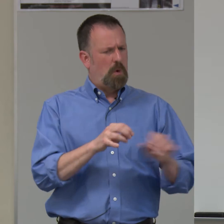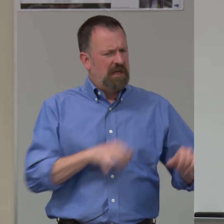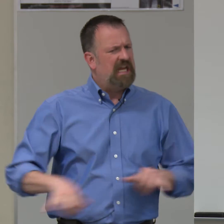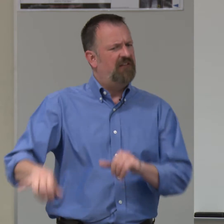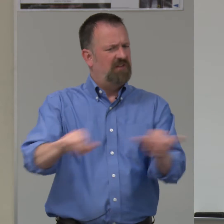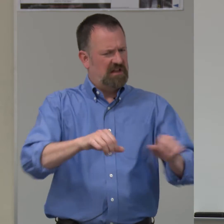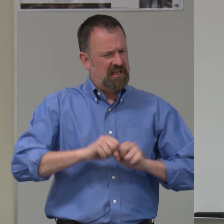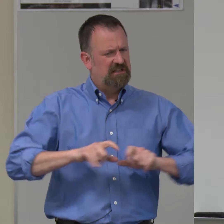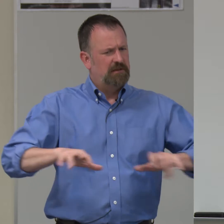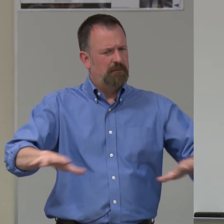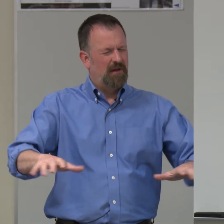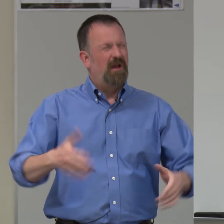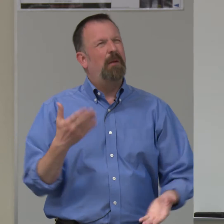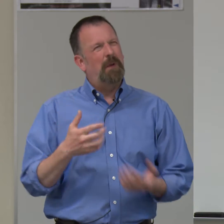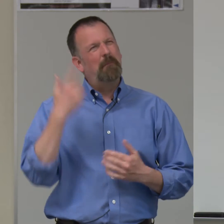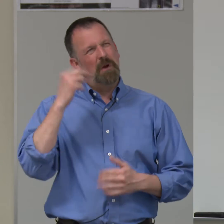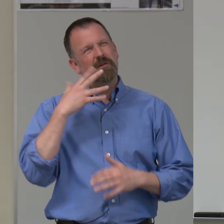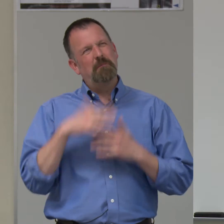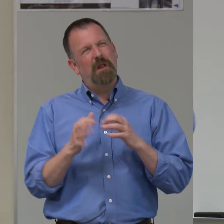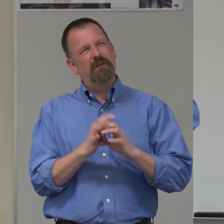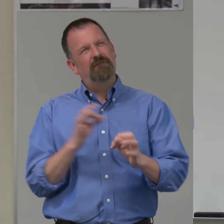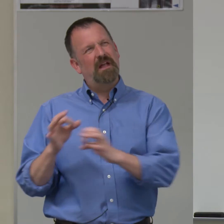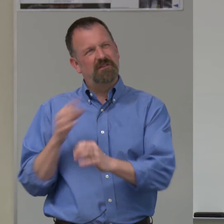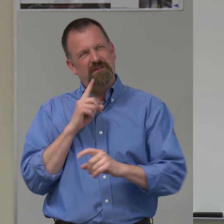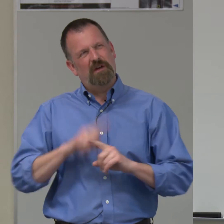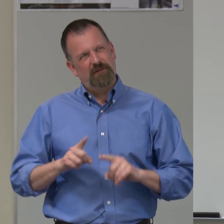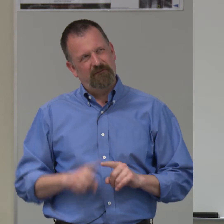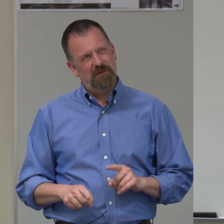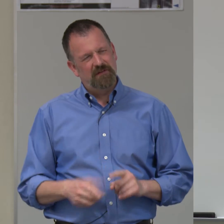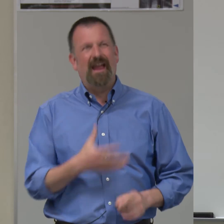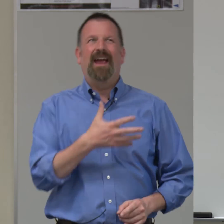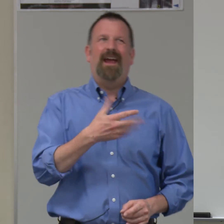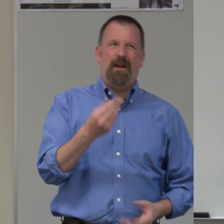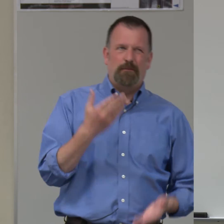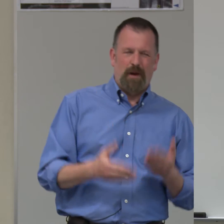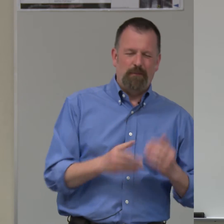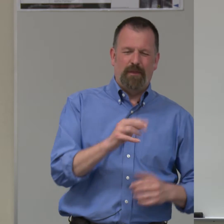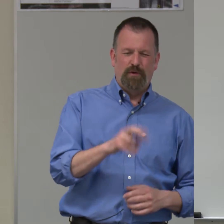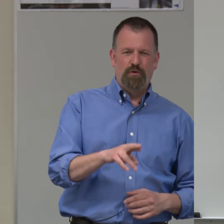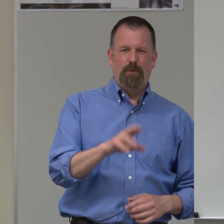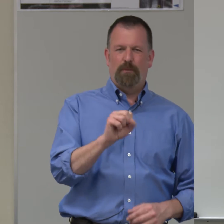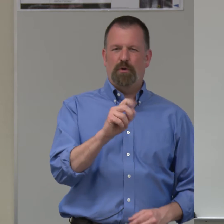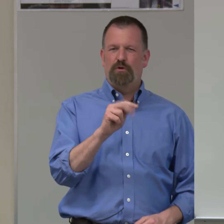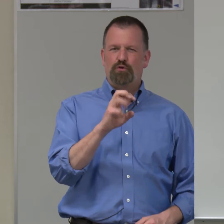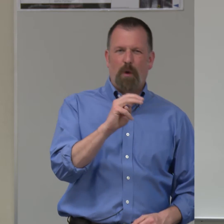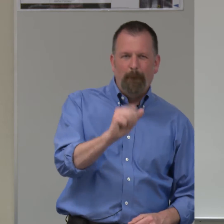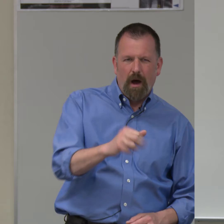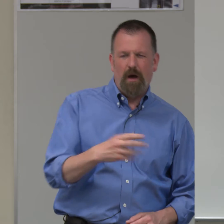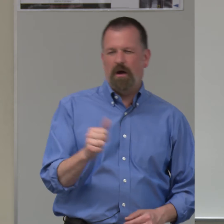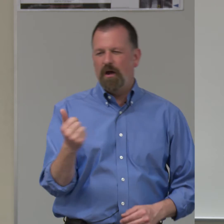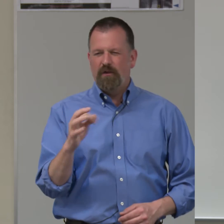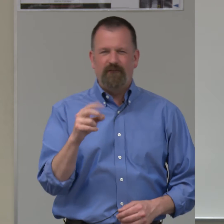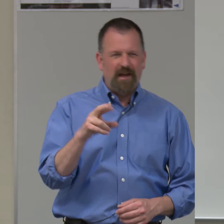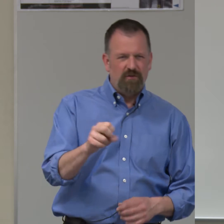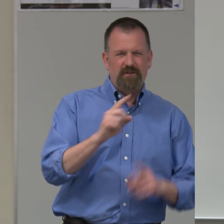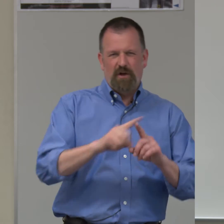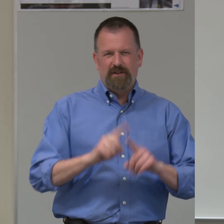probably because of the difference in the blood vessels and probably some other differences in the tumor stroma and other factors, as well,